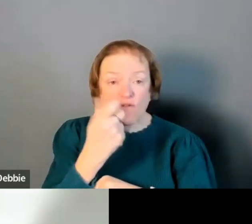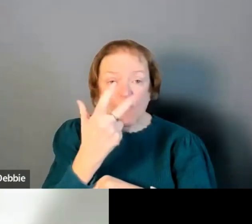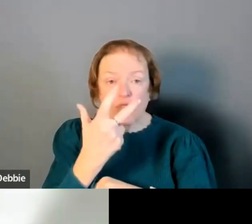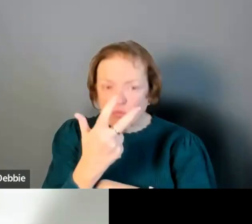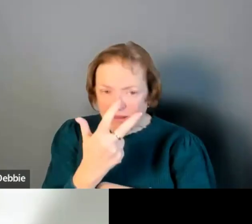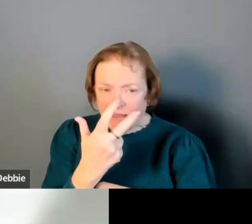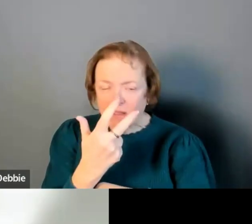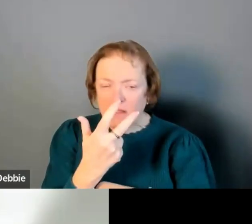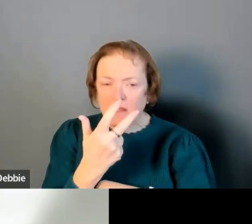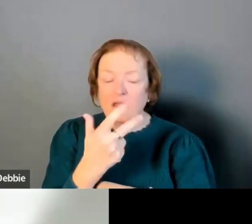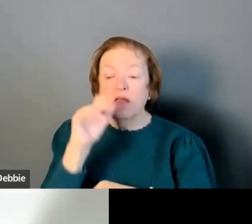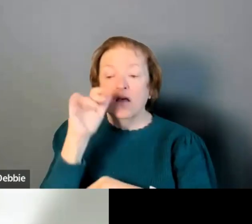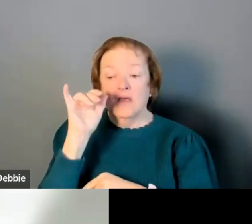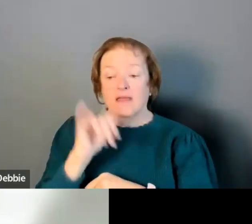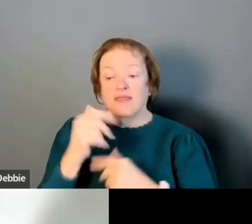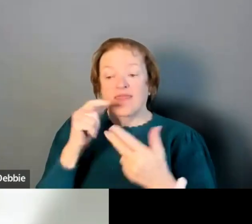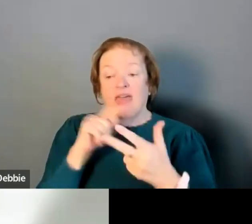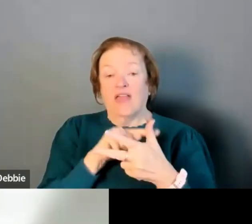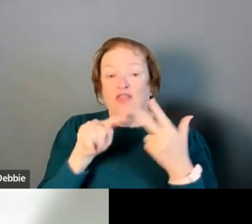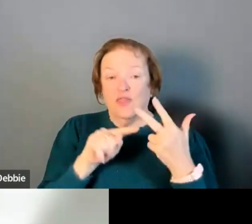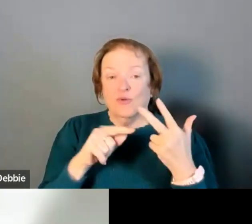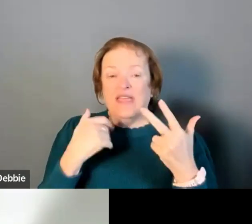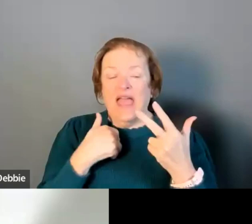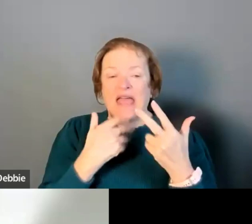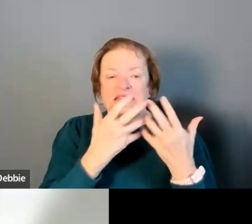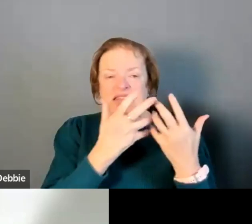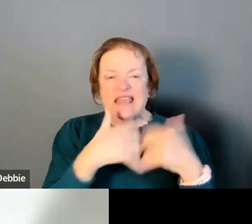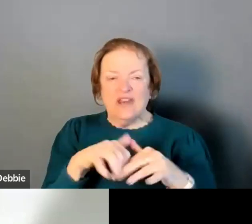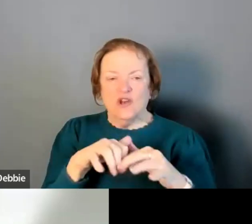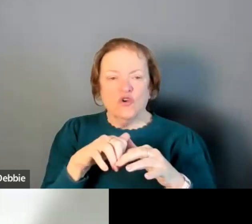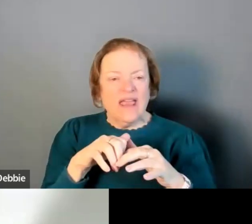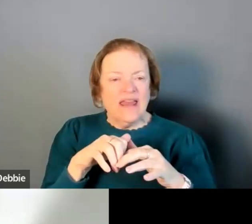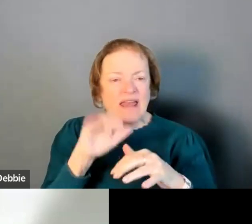The 3 is the one that has the integrated FM. There are unlimited